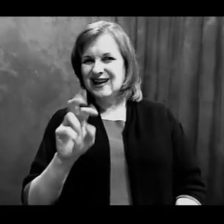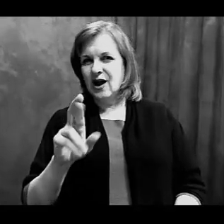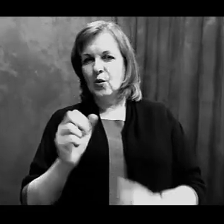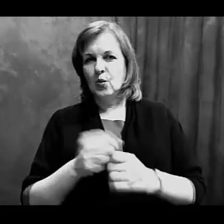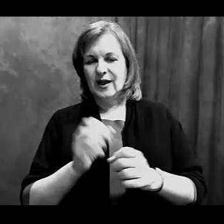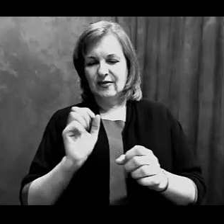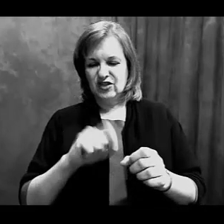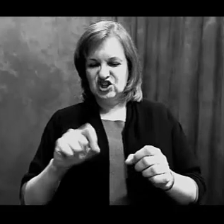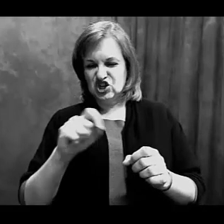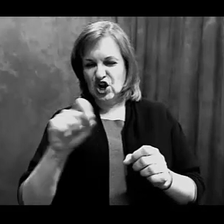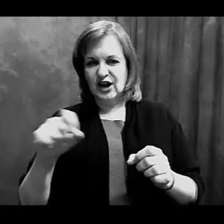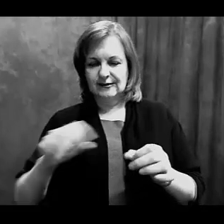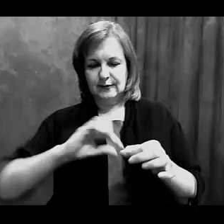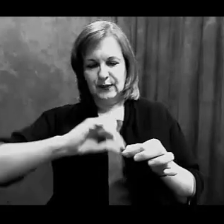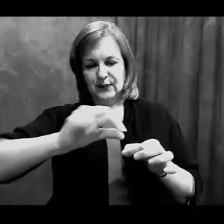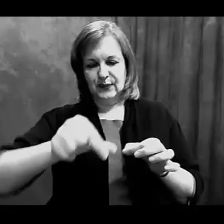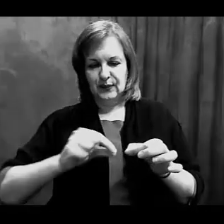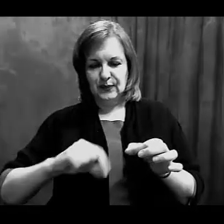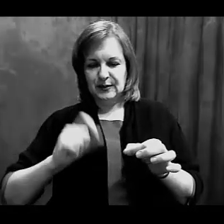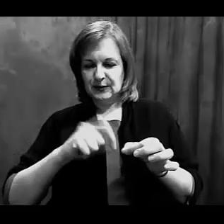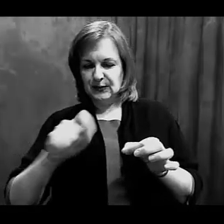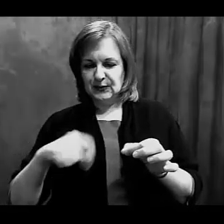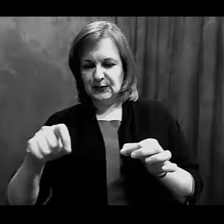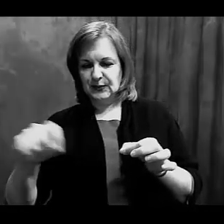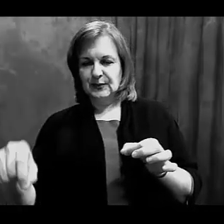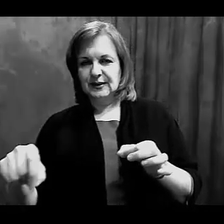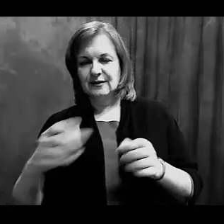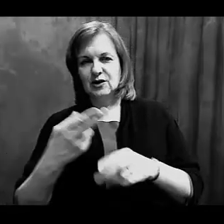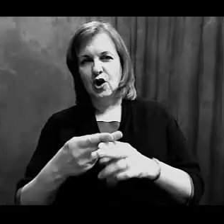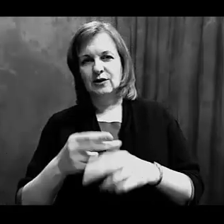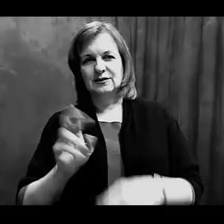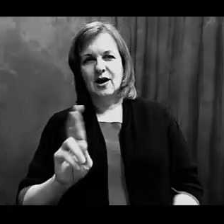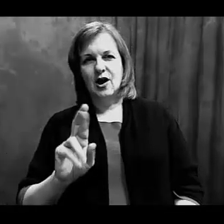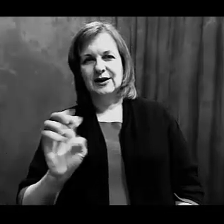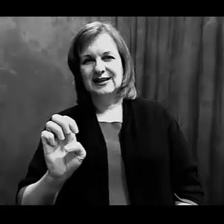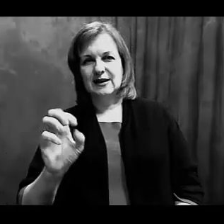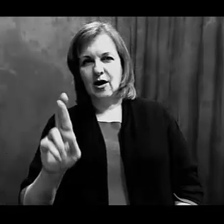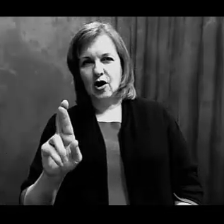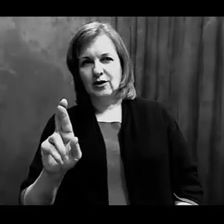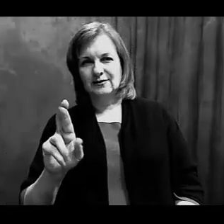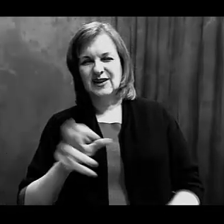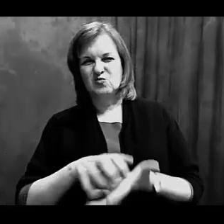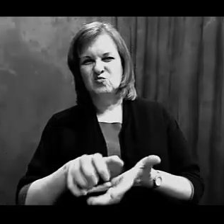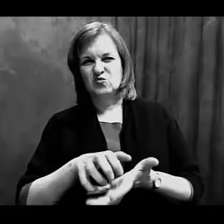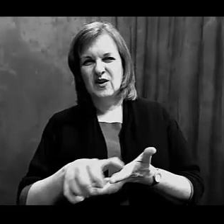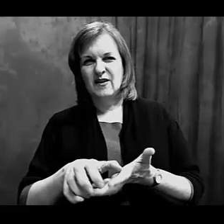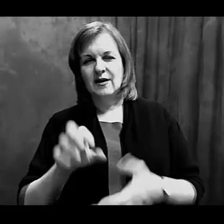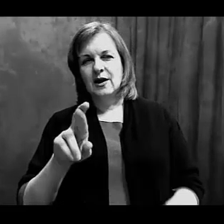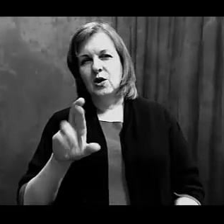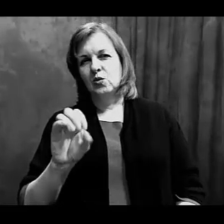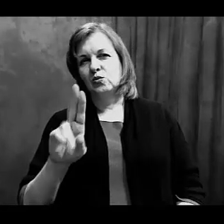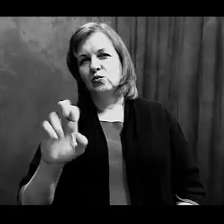ER that has the dots or has the ribosomes is actually known as RER or the